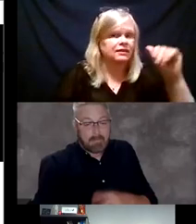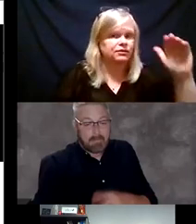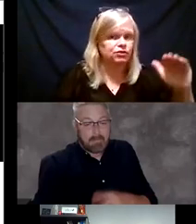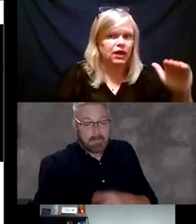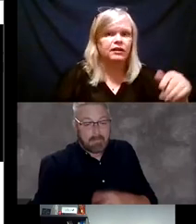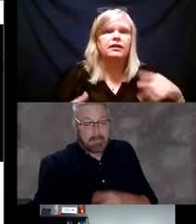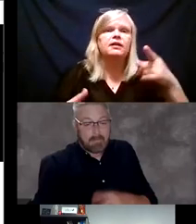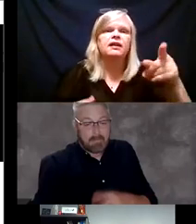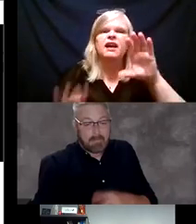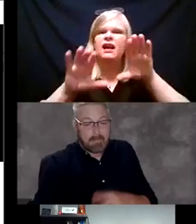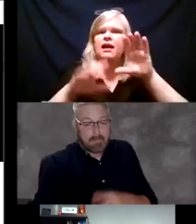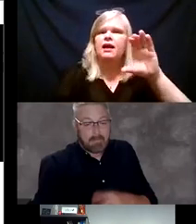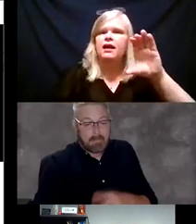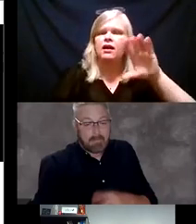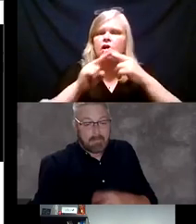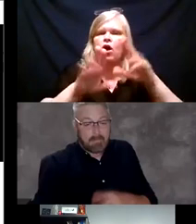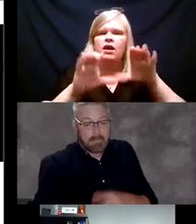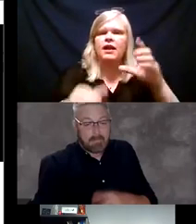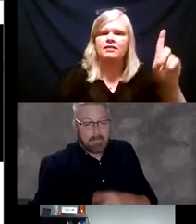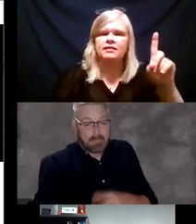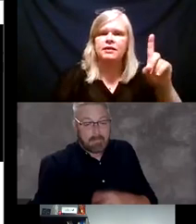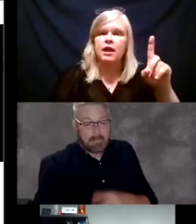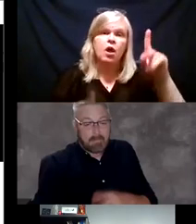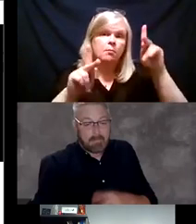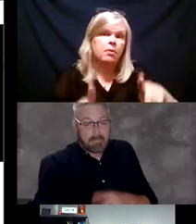A PERSON CONVICTED OF INCEST COULD FACE UP TO FIVE YEARS IN